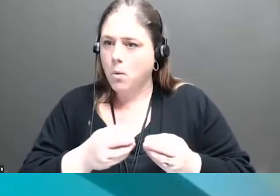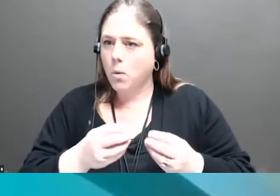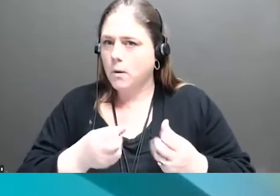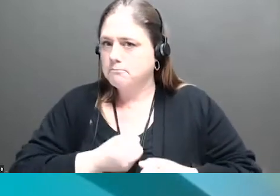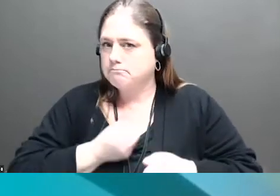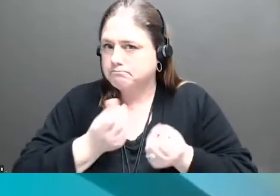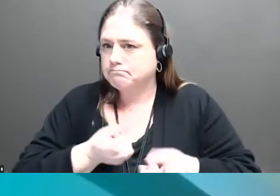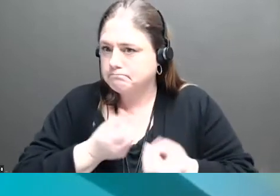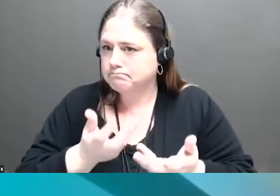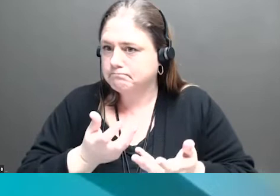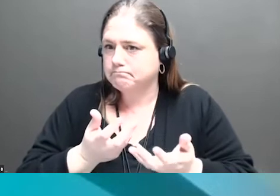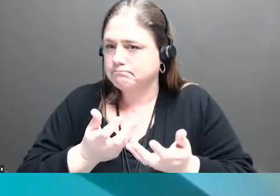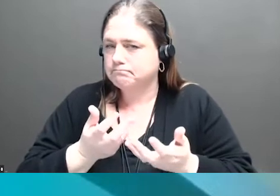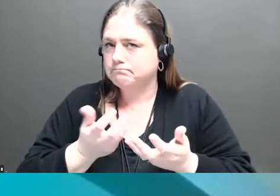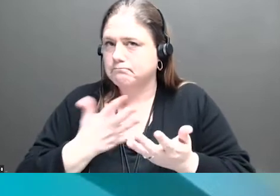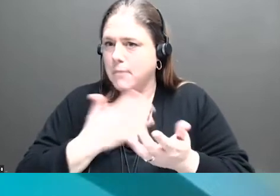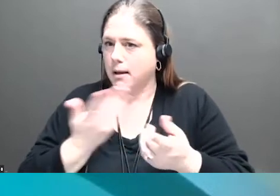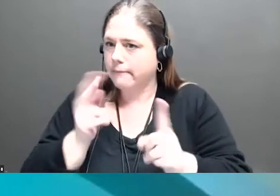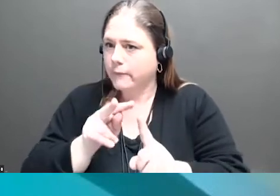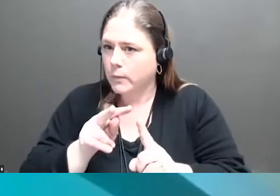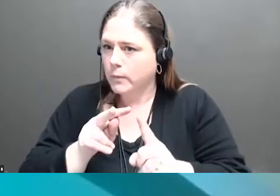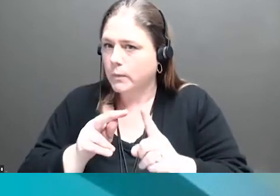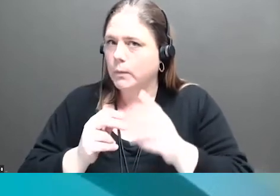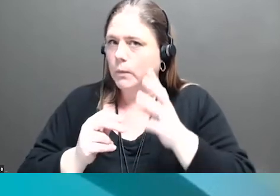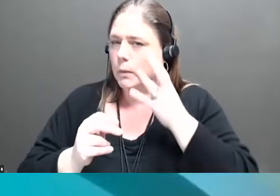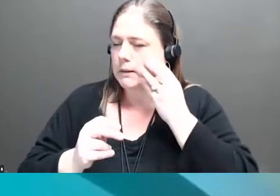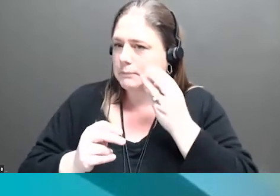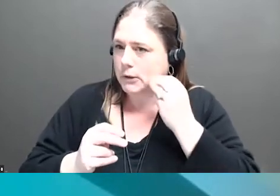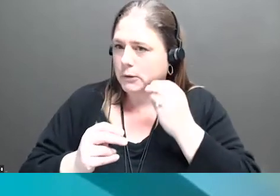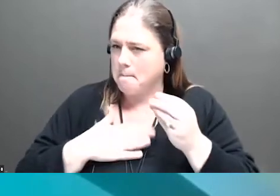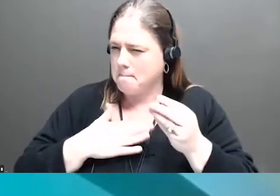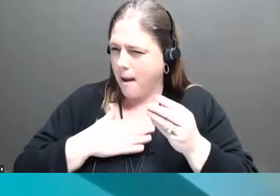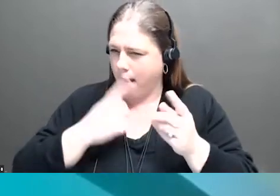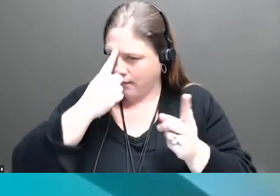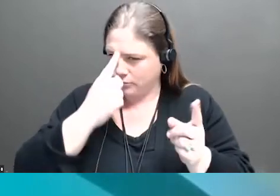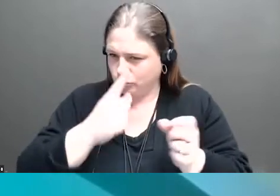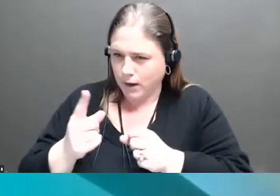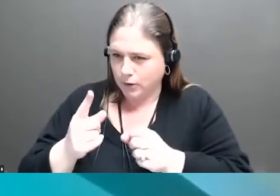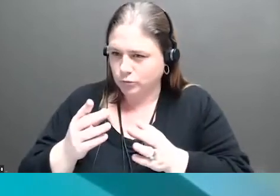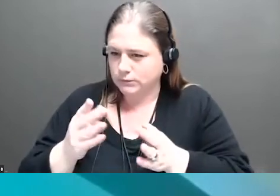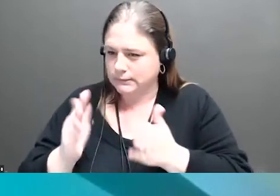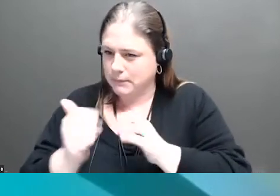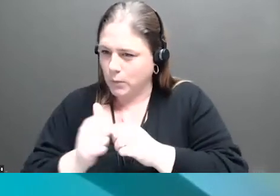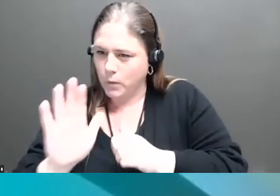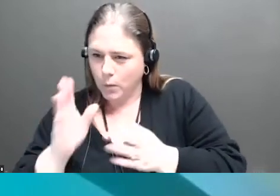their own techniques or tactics and strategies in accessing programs, fundings,